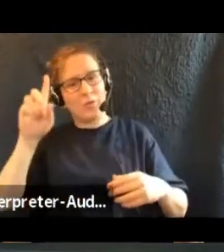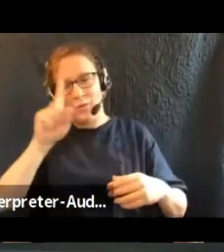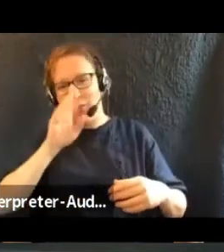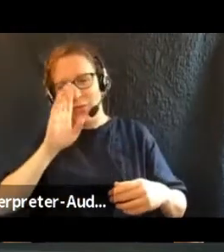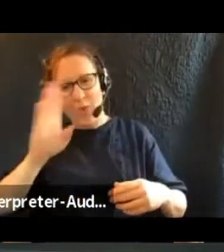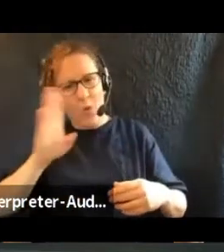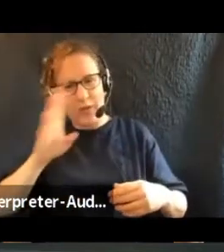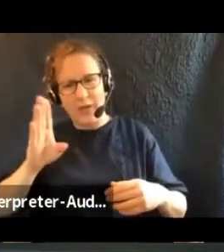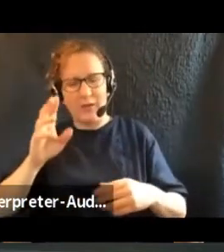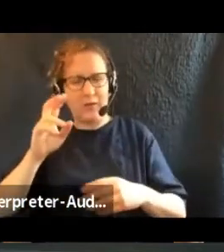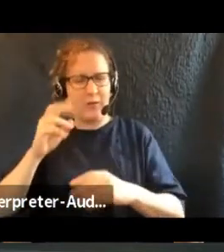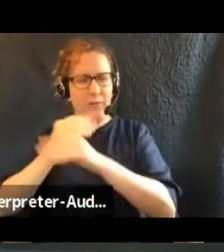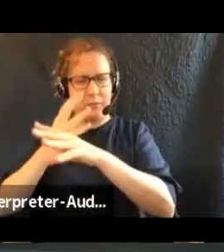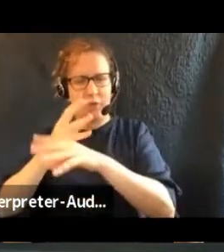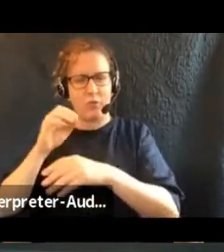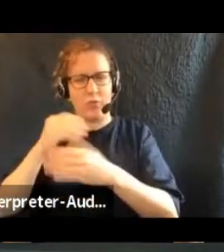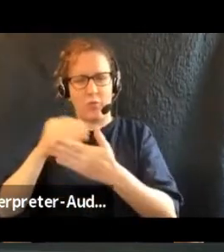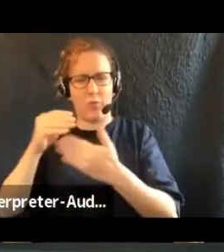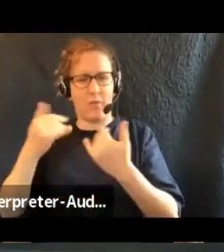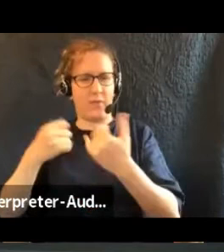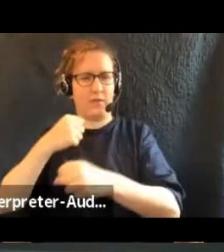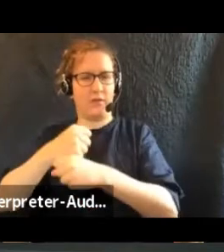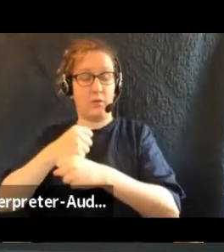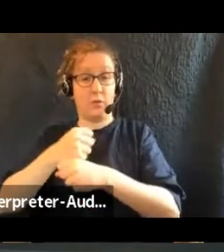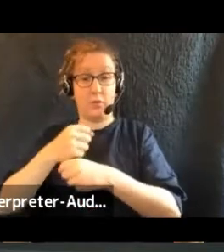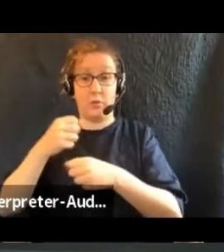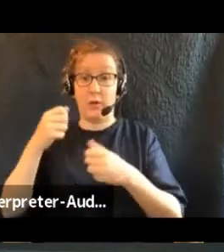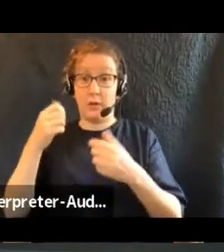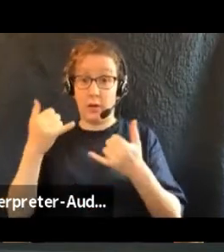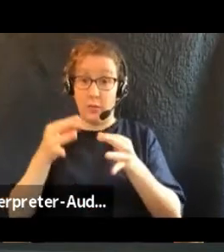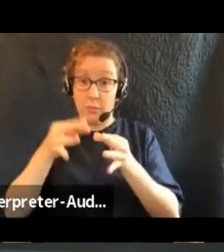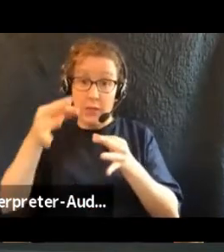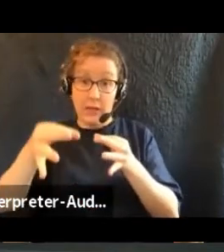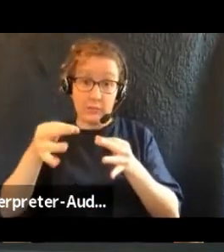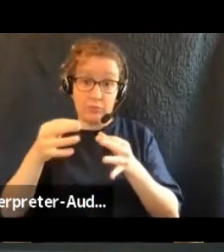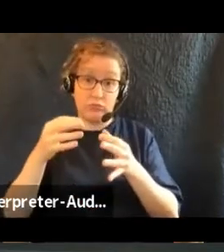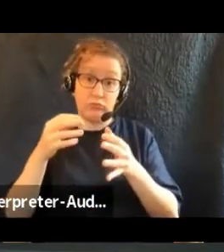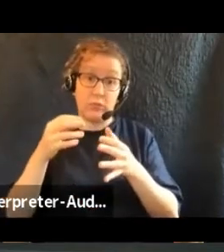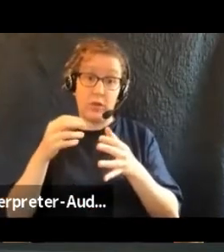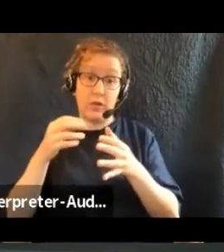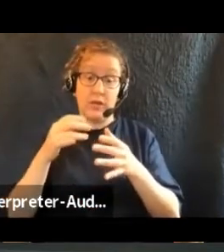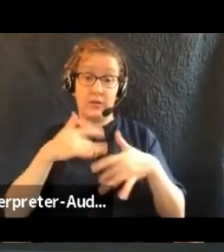with plans to postpone the typical Fellowship until next Summer.